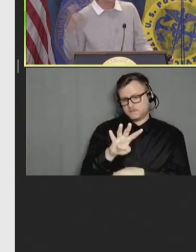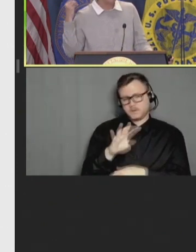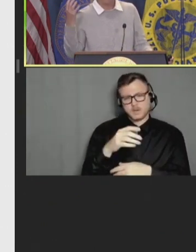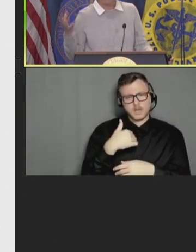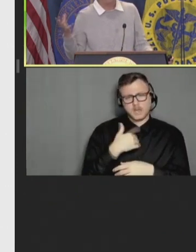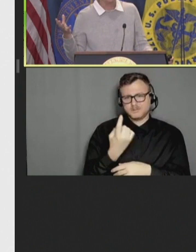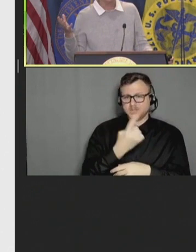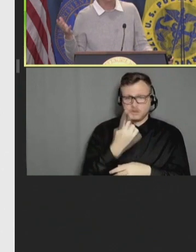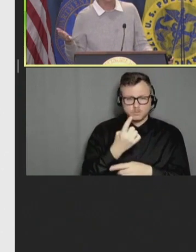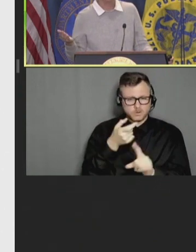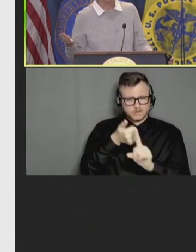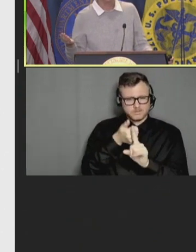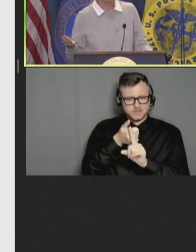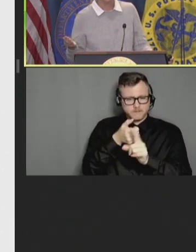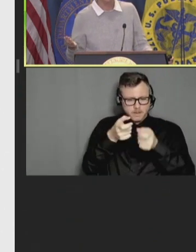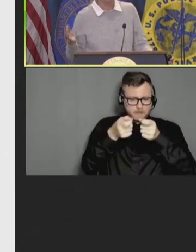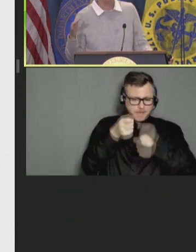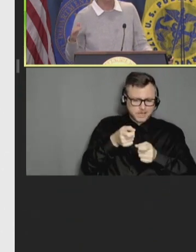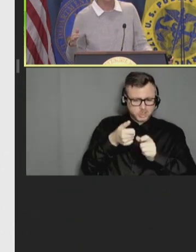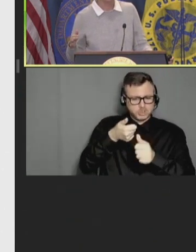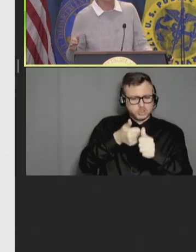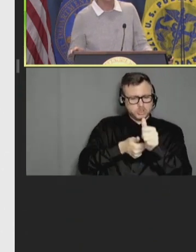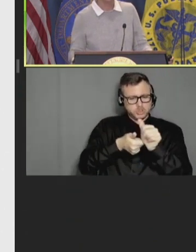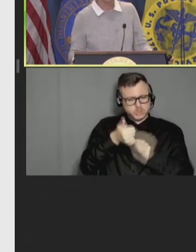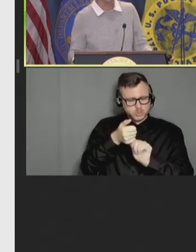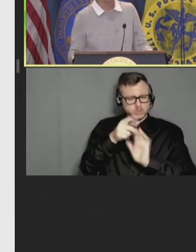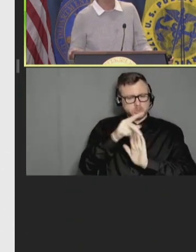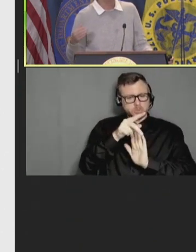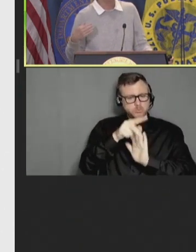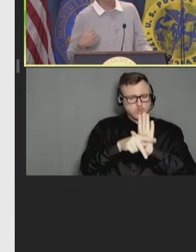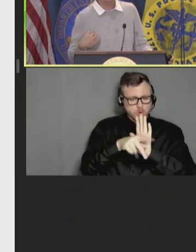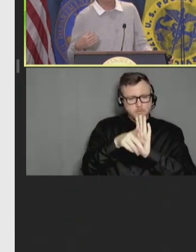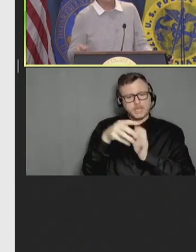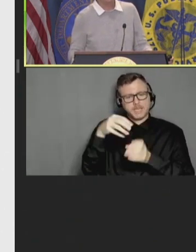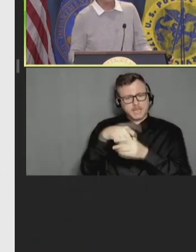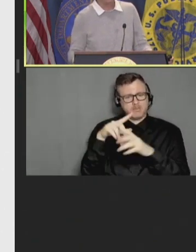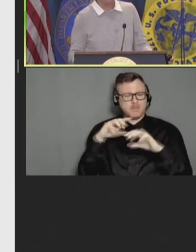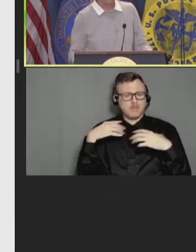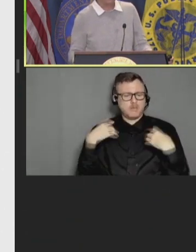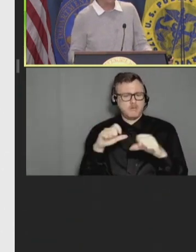that manages and directs their program within the health agency, and they are the members of AIM.